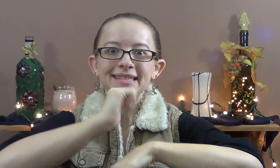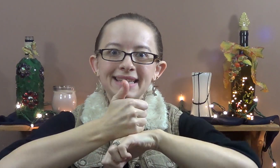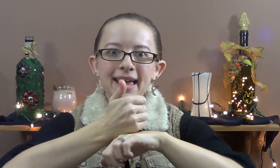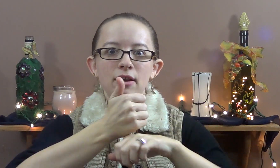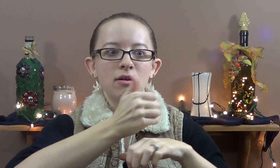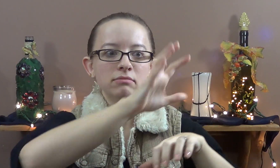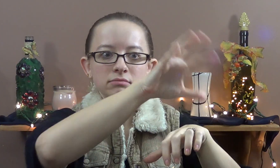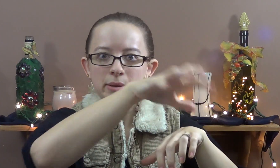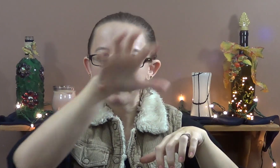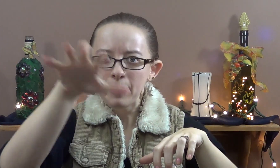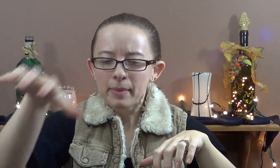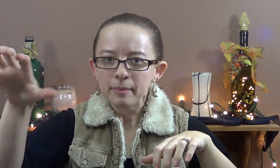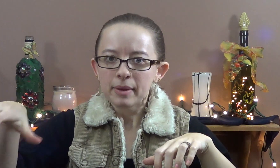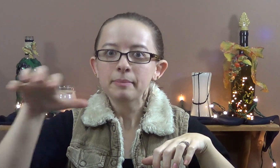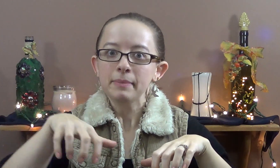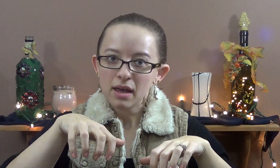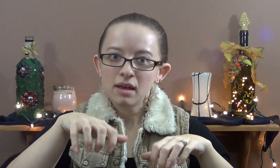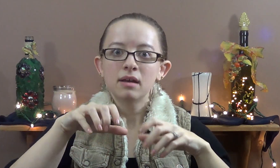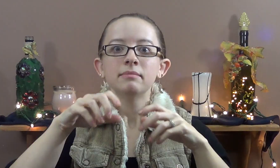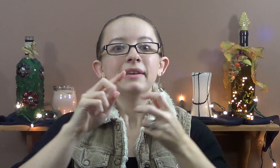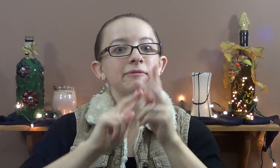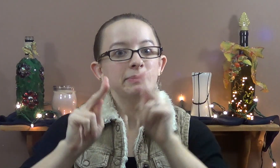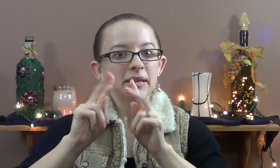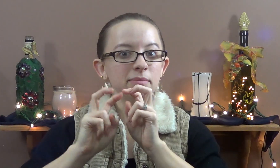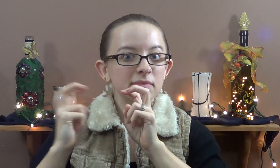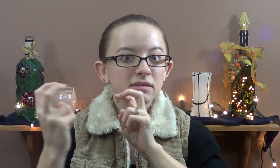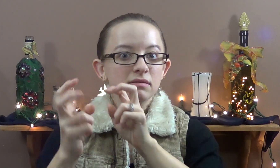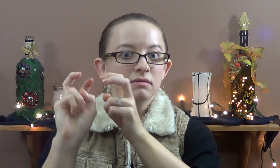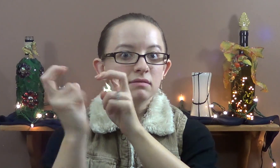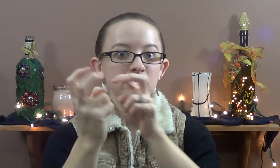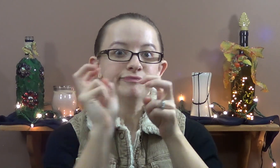how the tables are set up. They are set up this way, with a bunch of